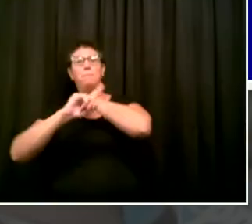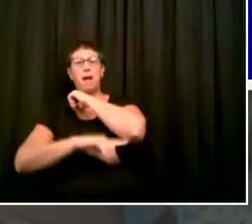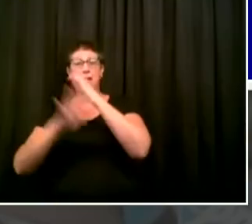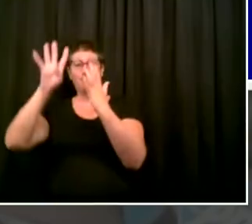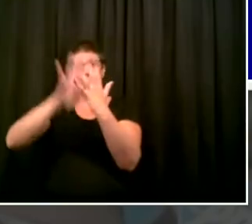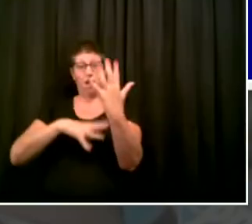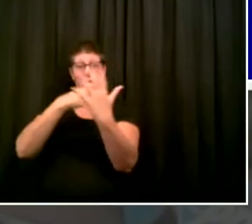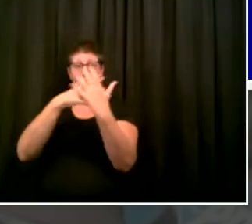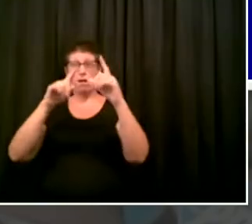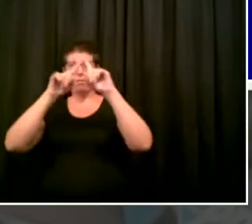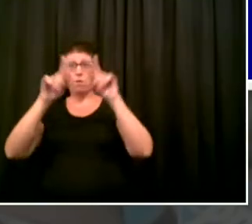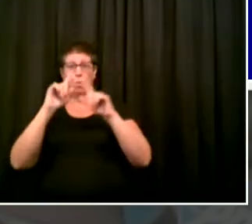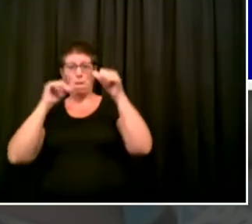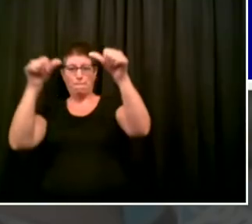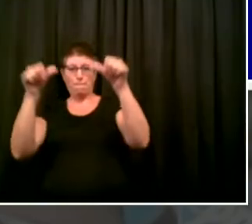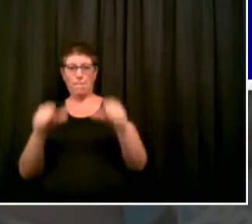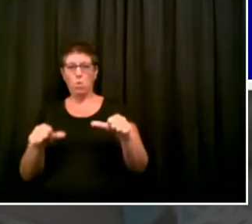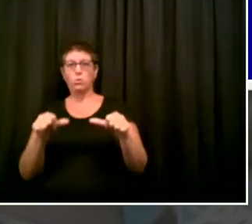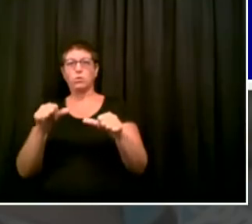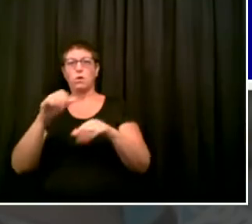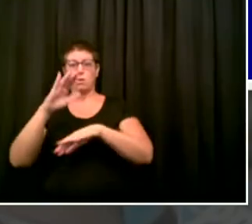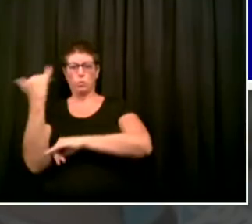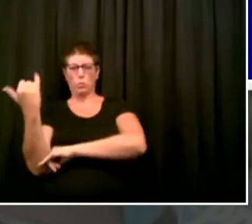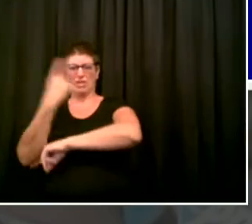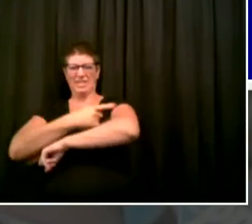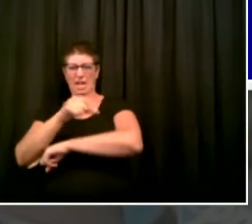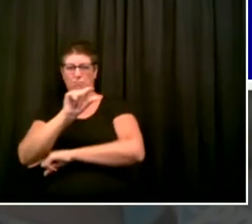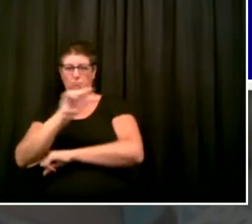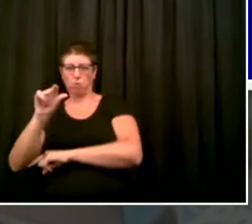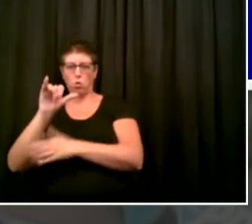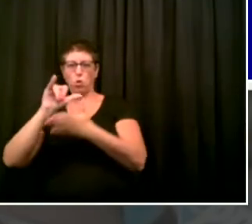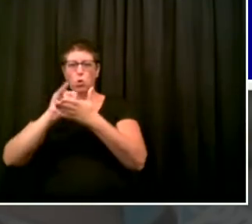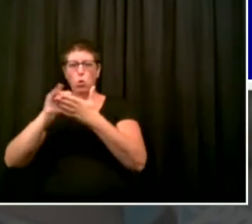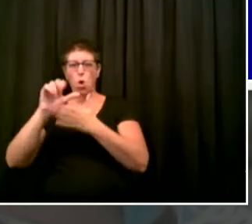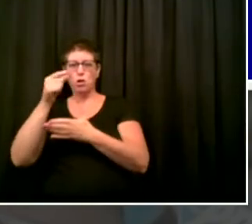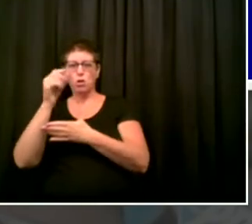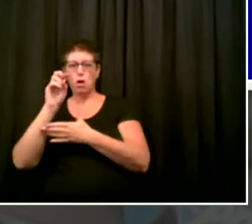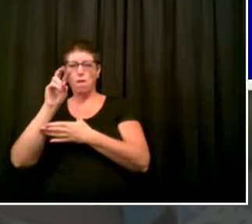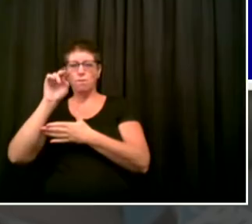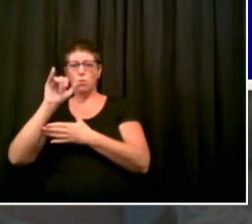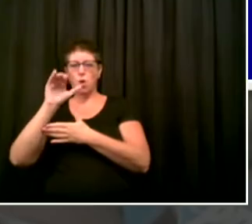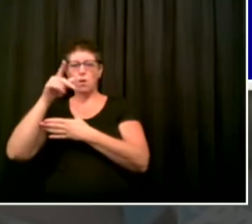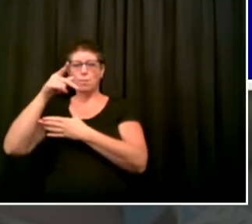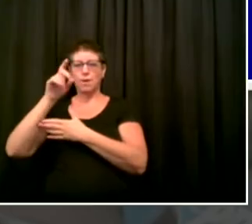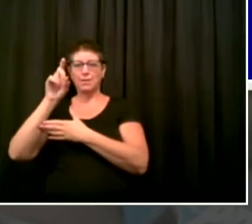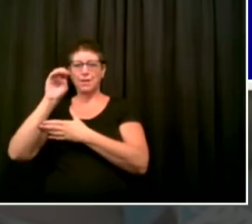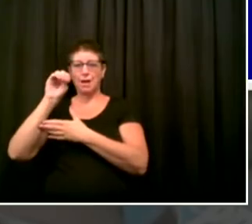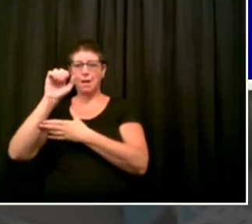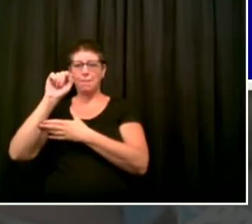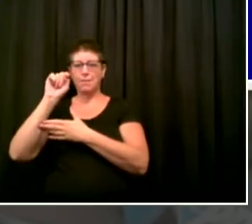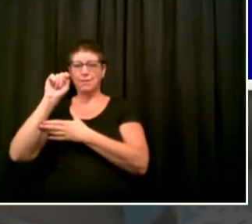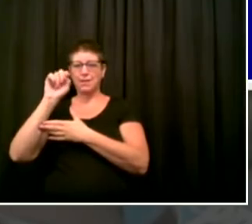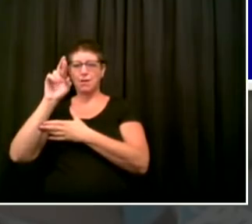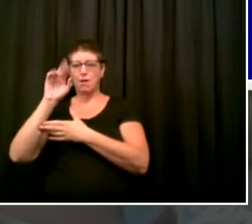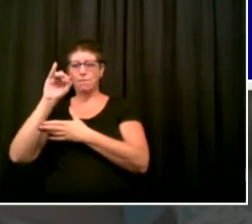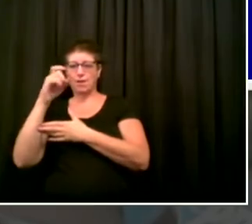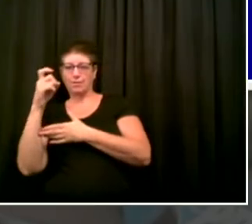THE MATRIX WILL BE PUBLICLY AVAILABLE TODAY